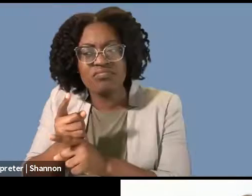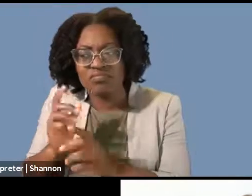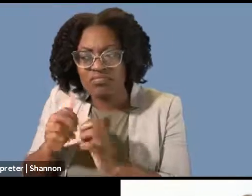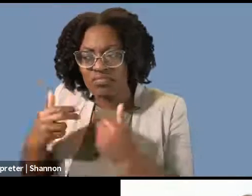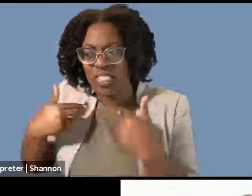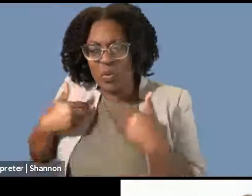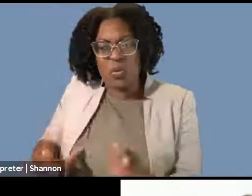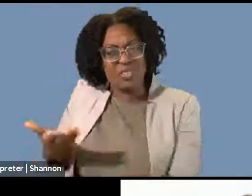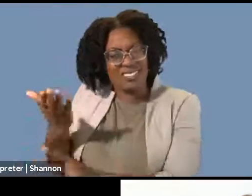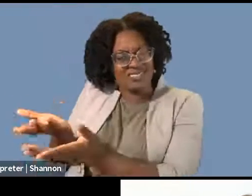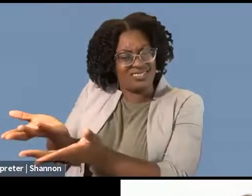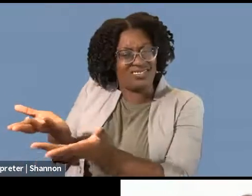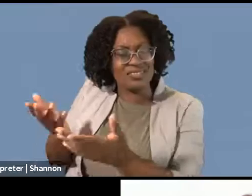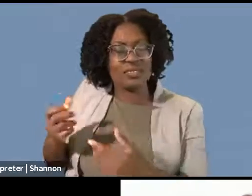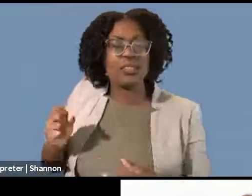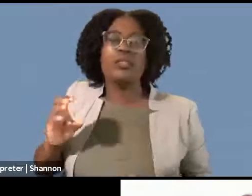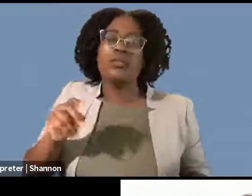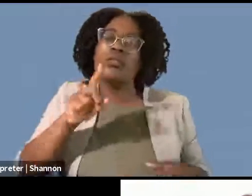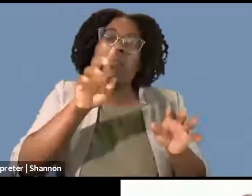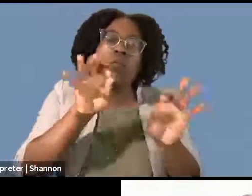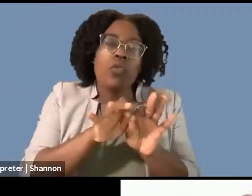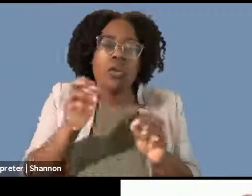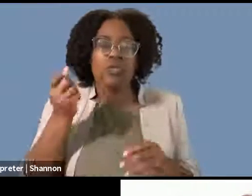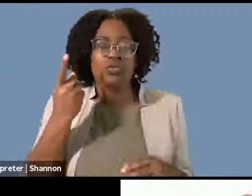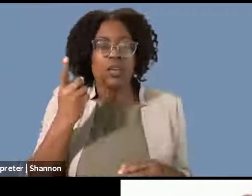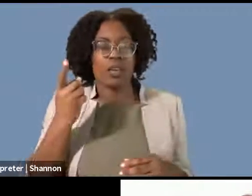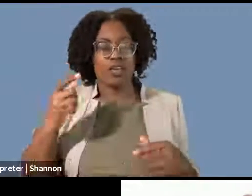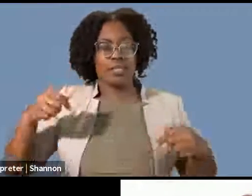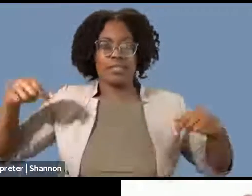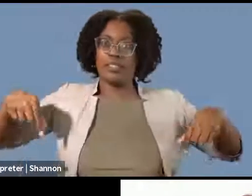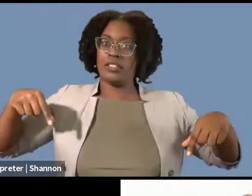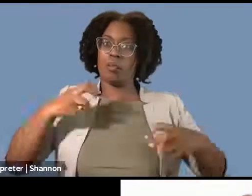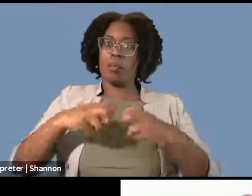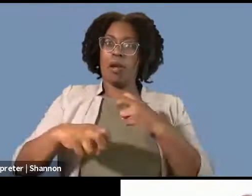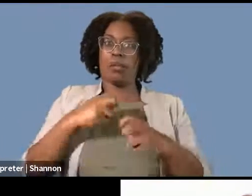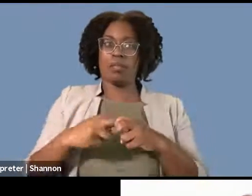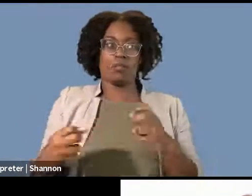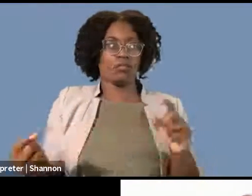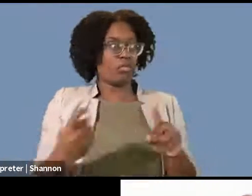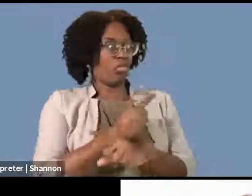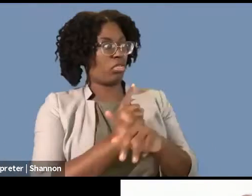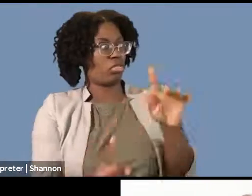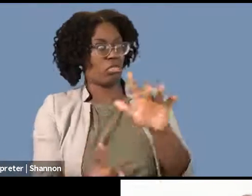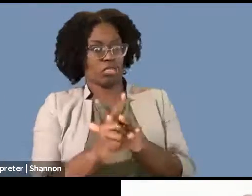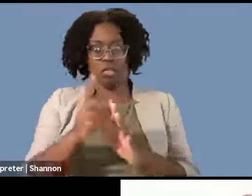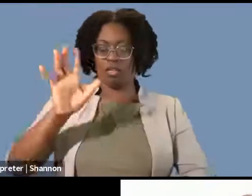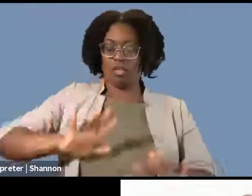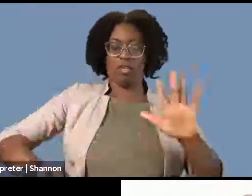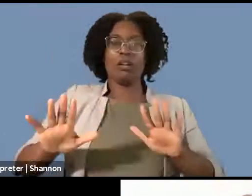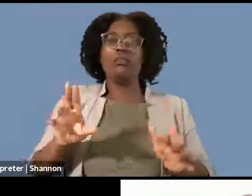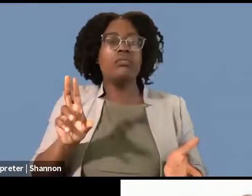where this comes from. This didn't just come out of nowhere. It has been something that, the 1619